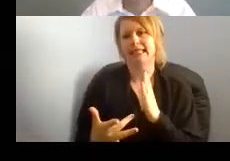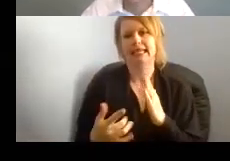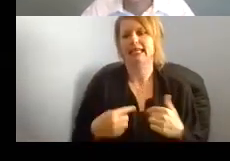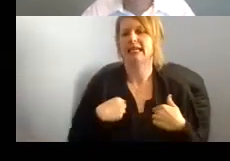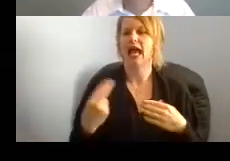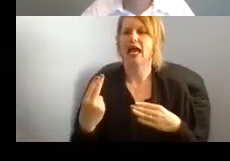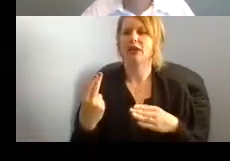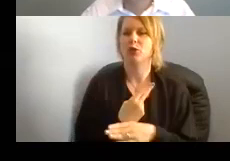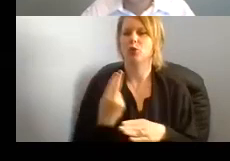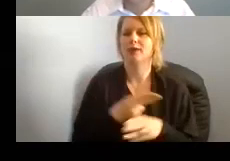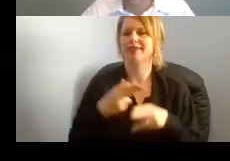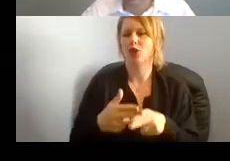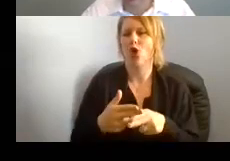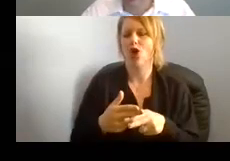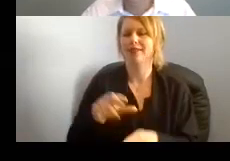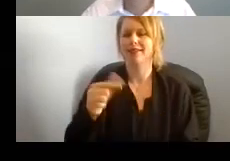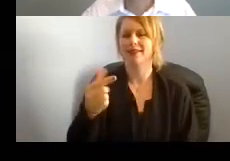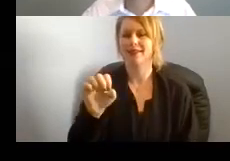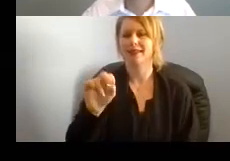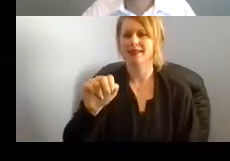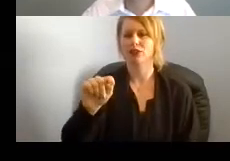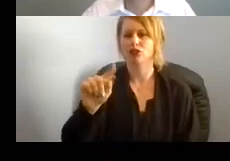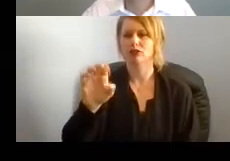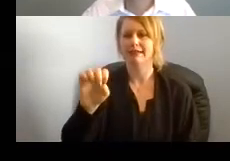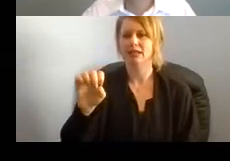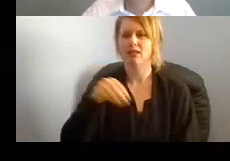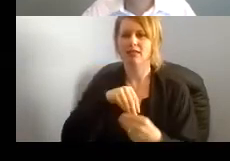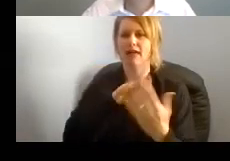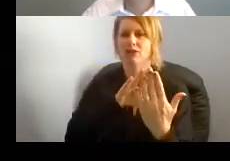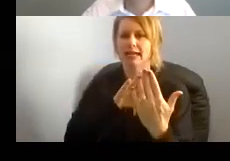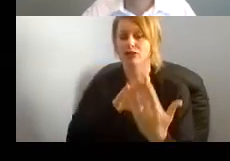I don’t know if that’s the right term. But if somebody says to me, I don’t